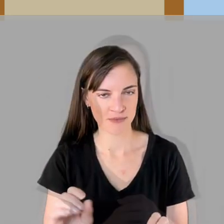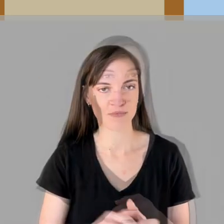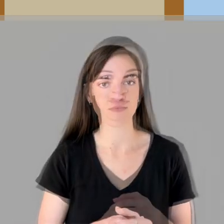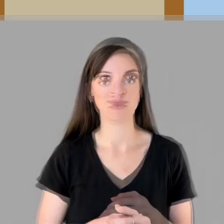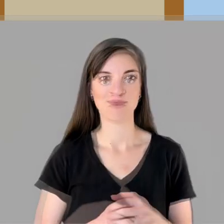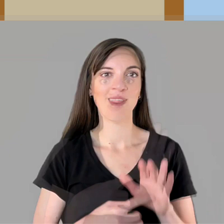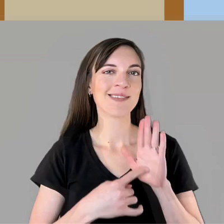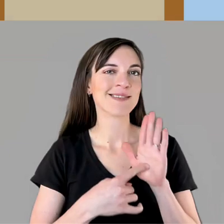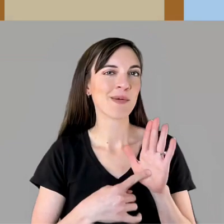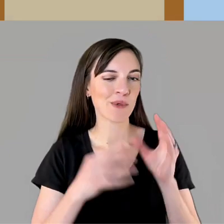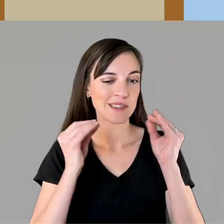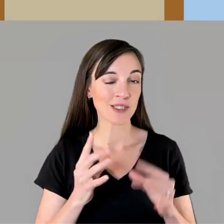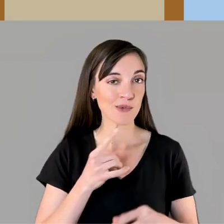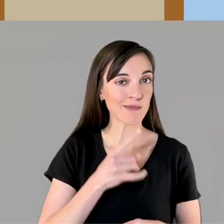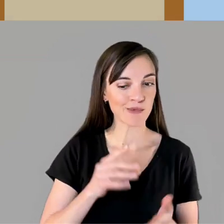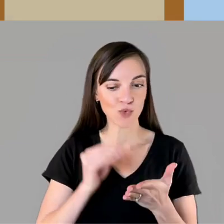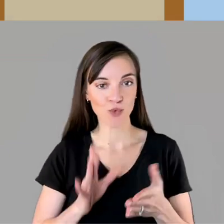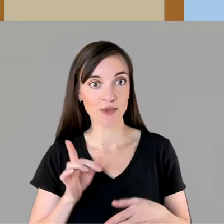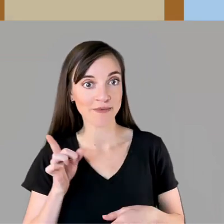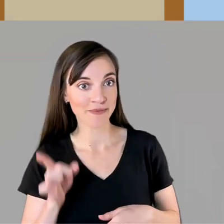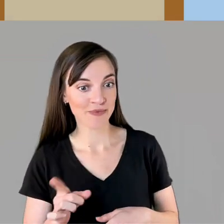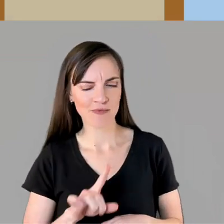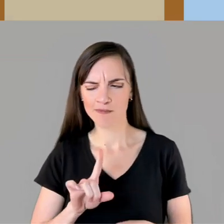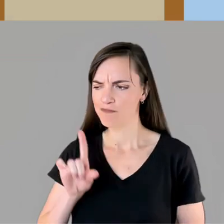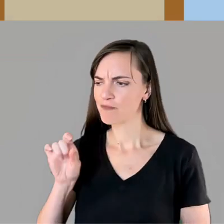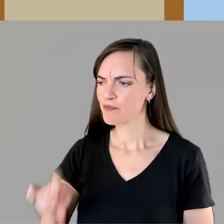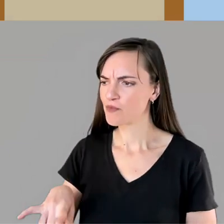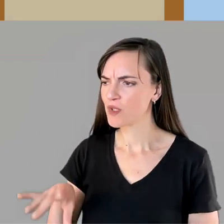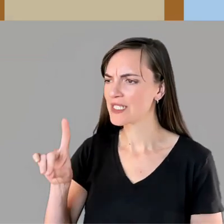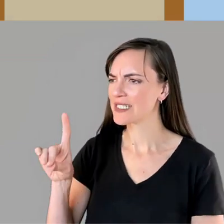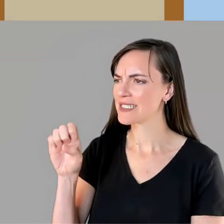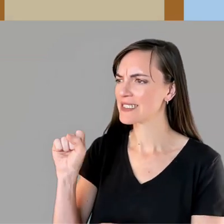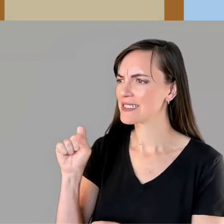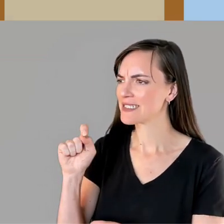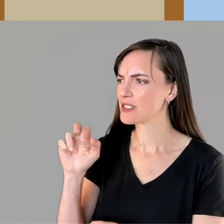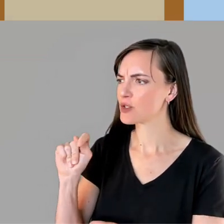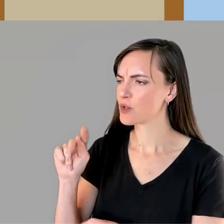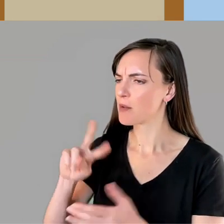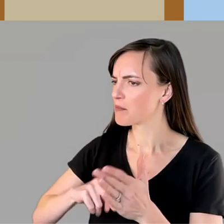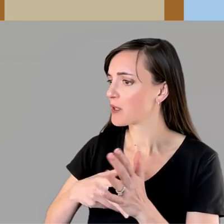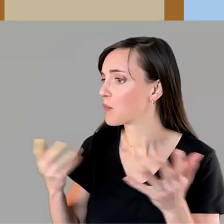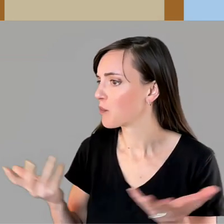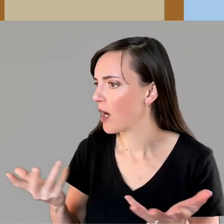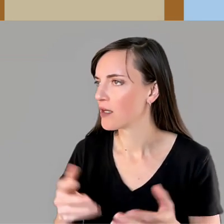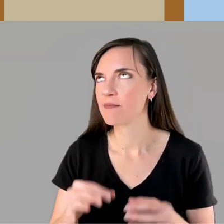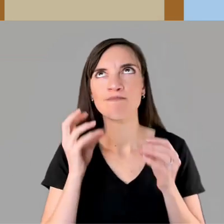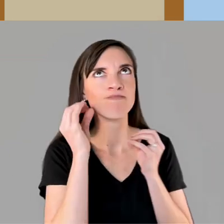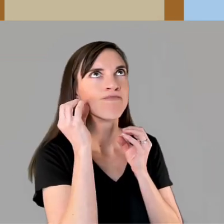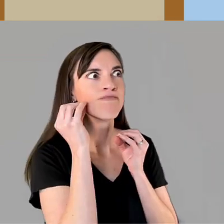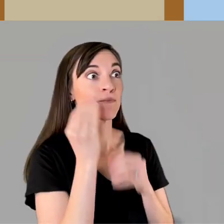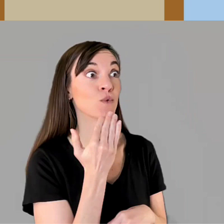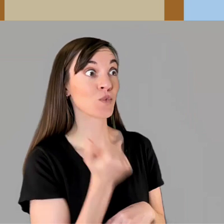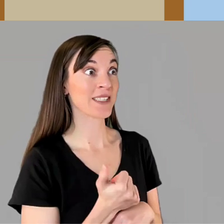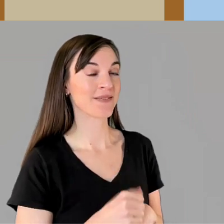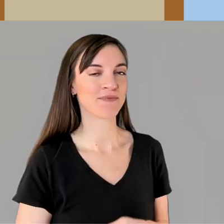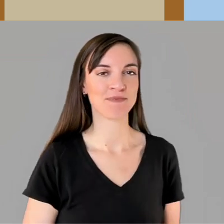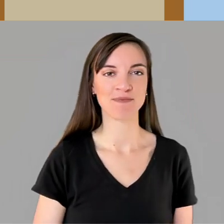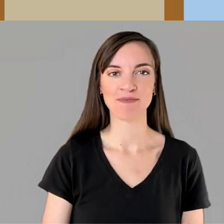For instance, a teacher asks a student what “desert” means and the student replies “sweet treats!"